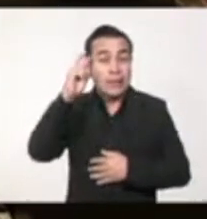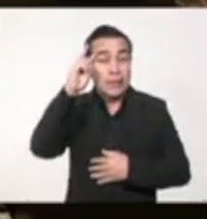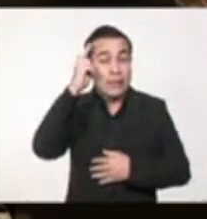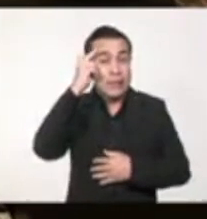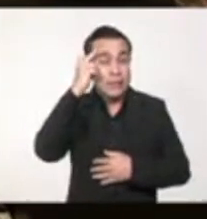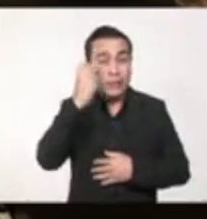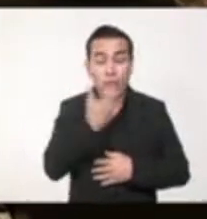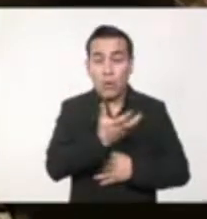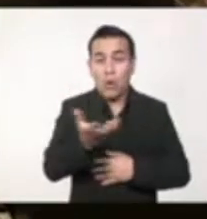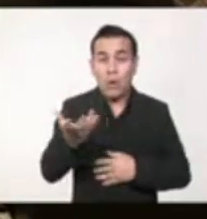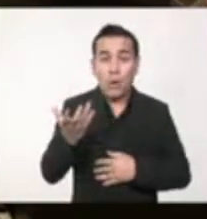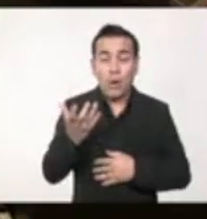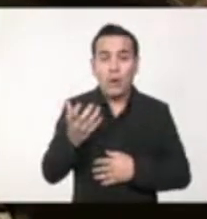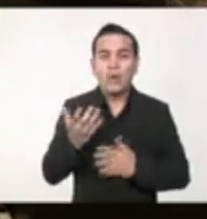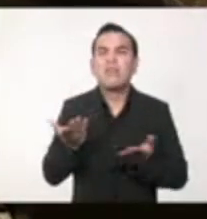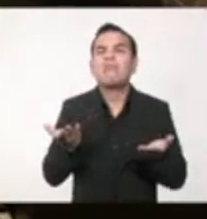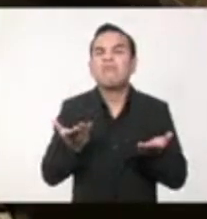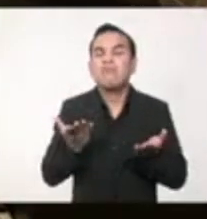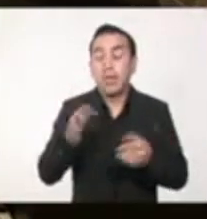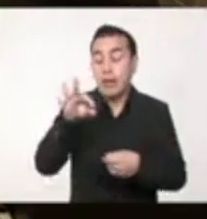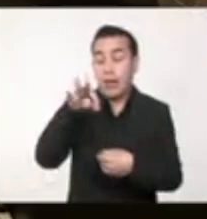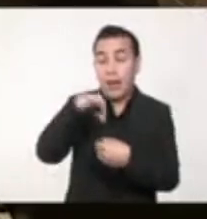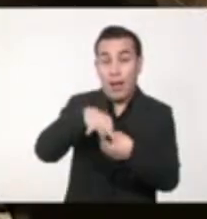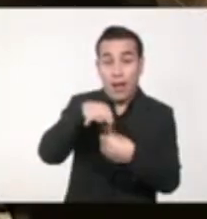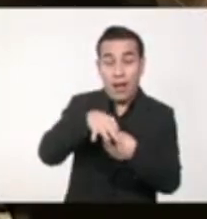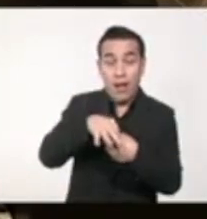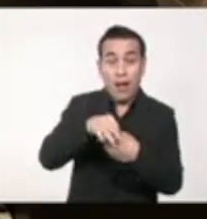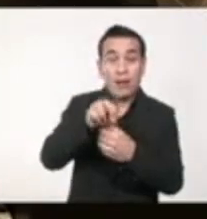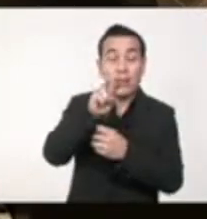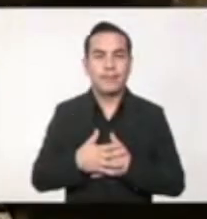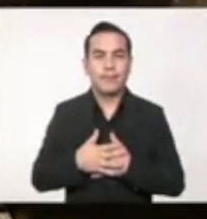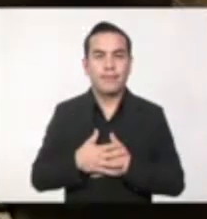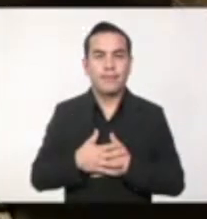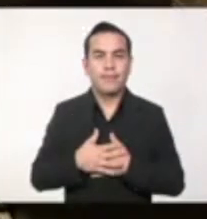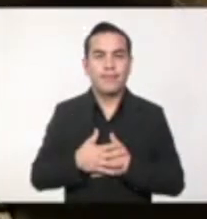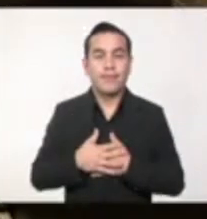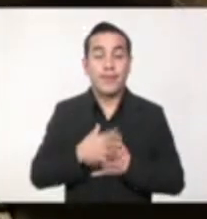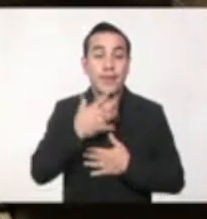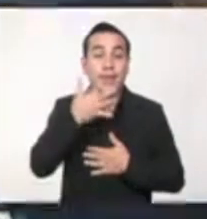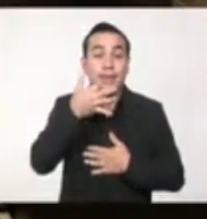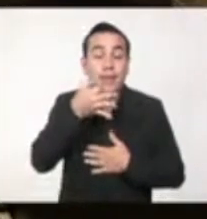elections of February 28 that you closely monitored however the population moved